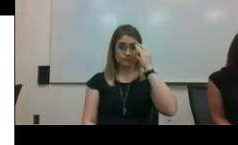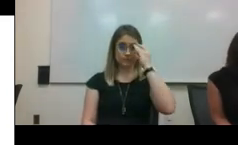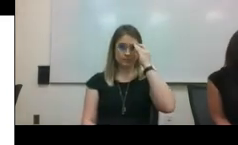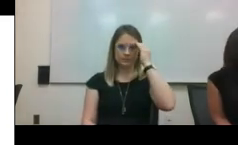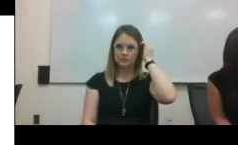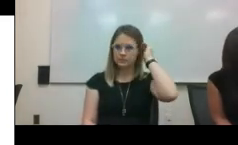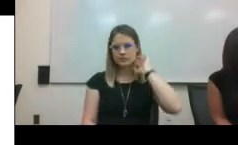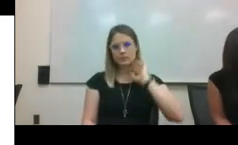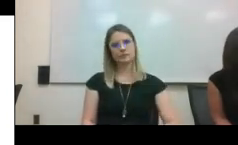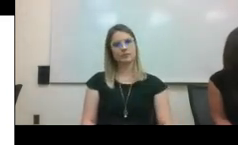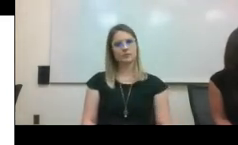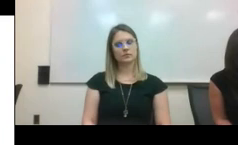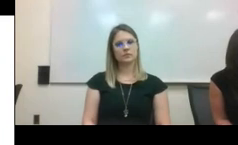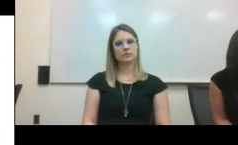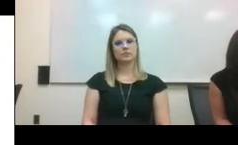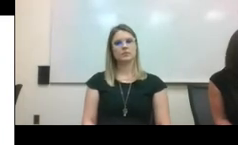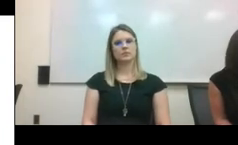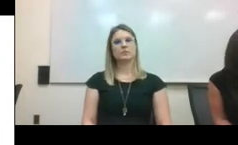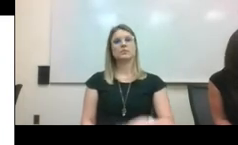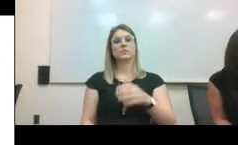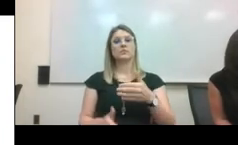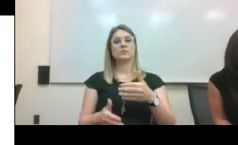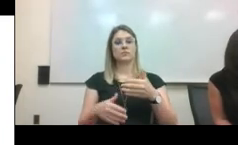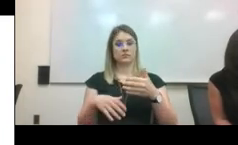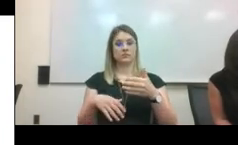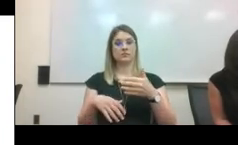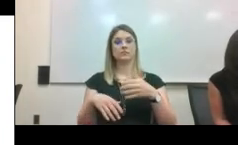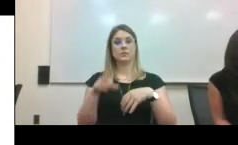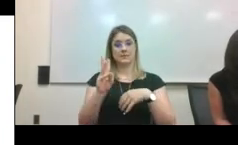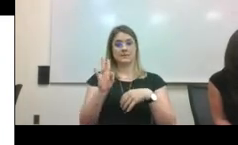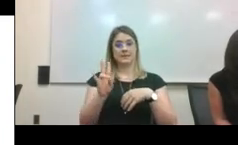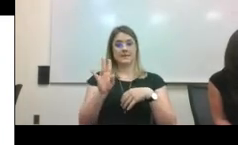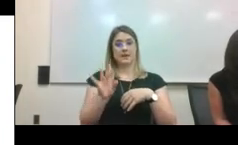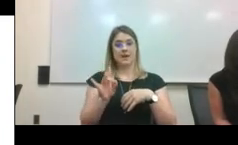So, the next next three lessons, regional variations, I can't talk about this enough.